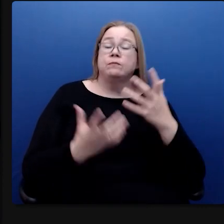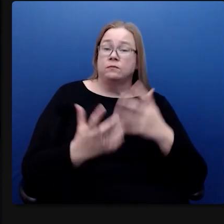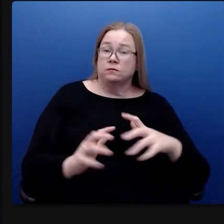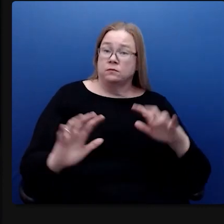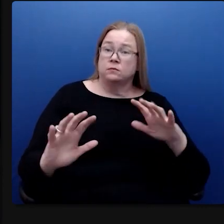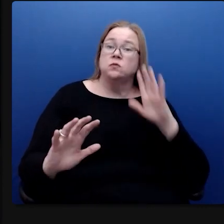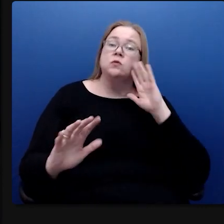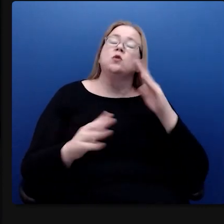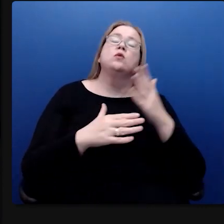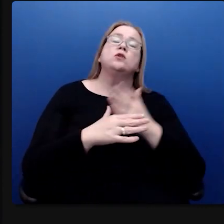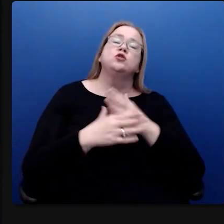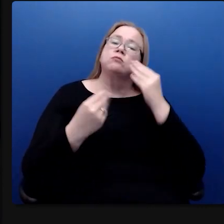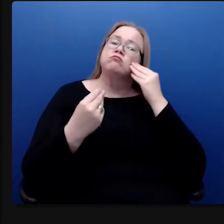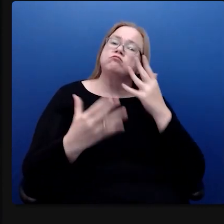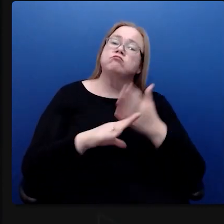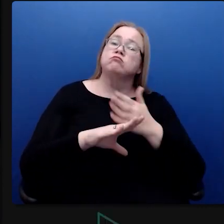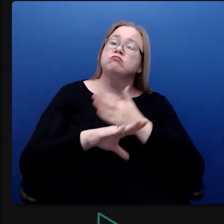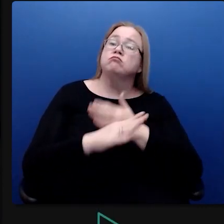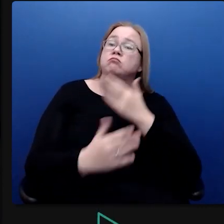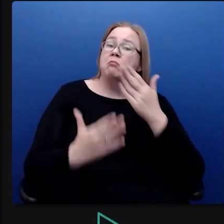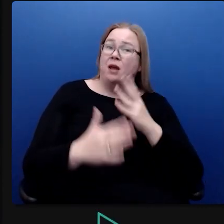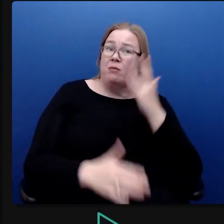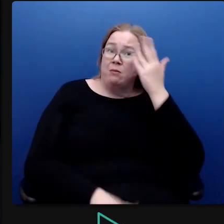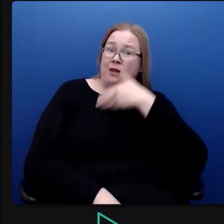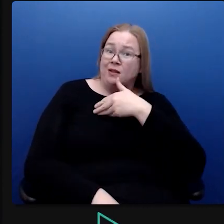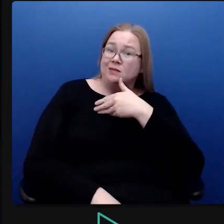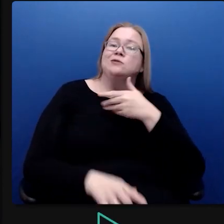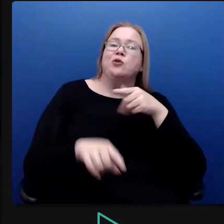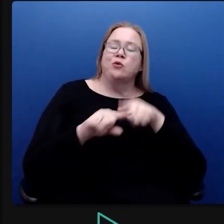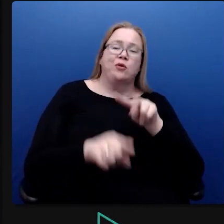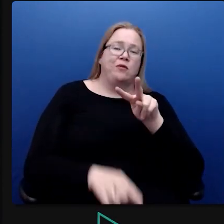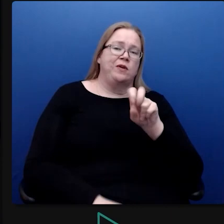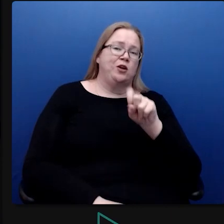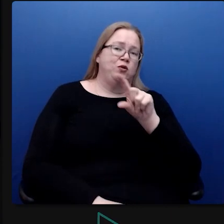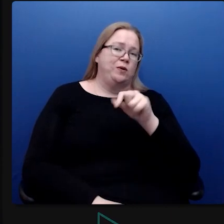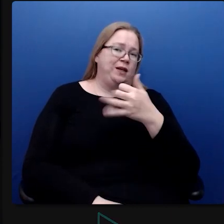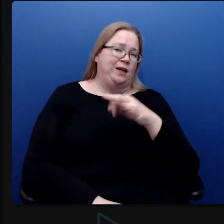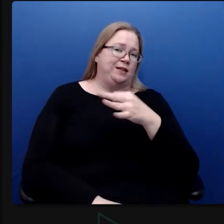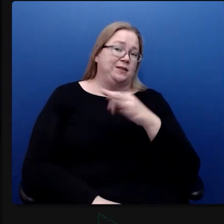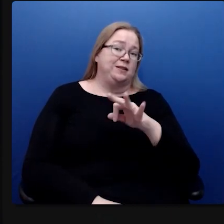Then I will share improvements you might have missed throughout VS 2019